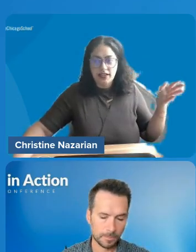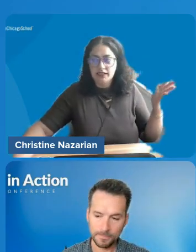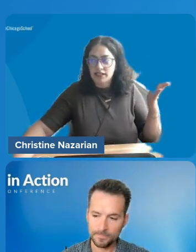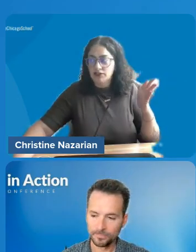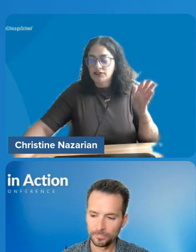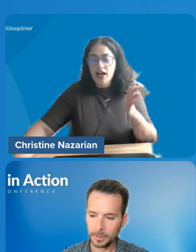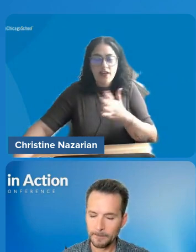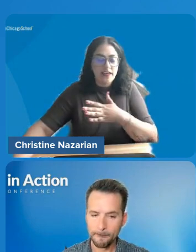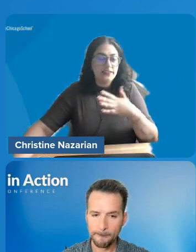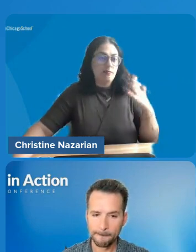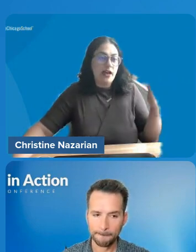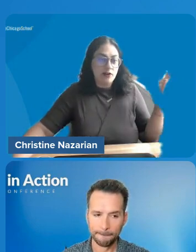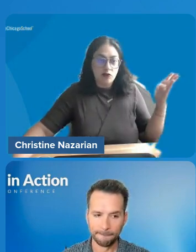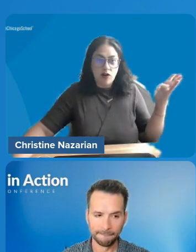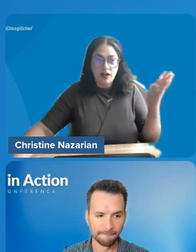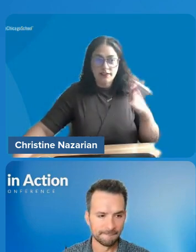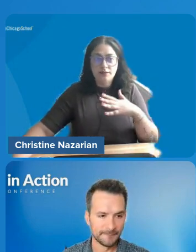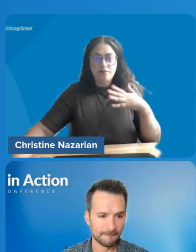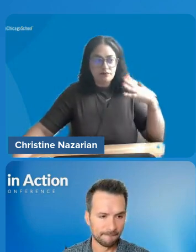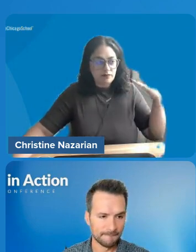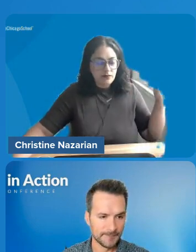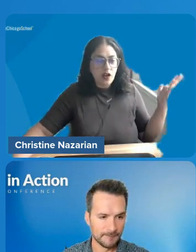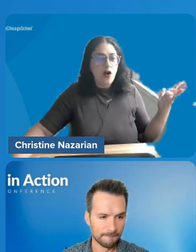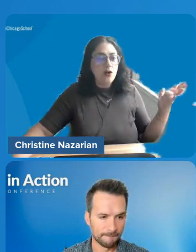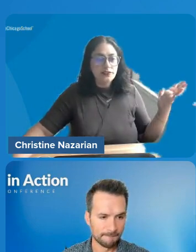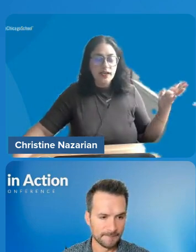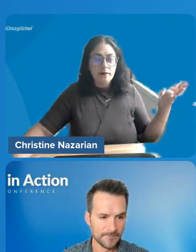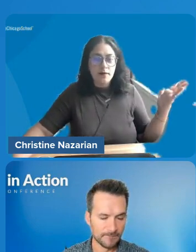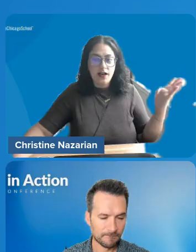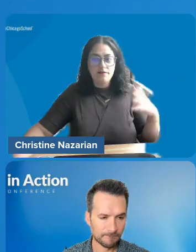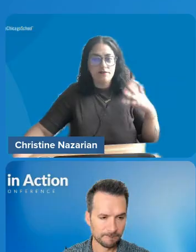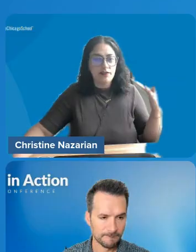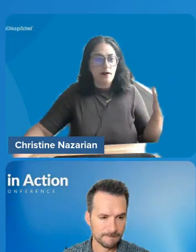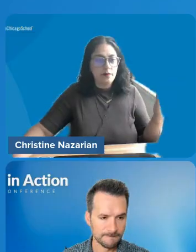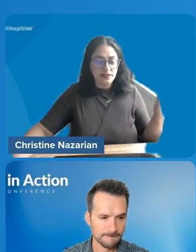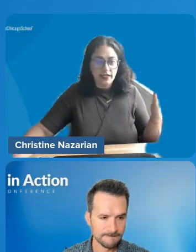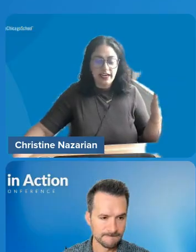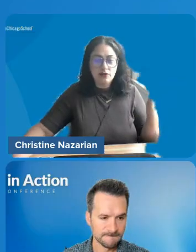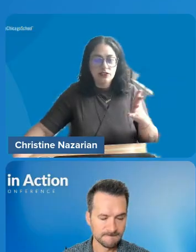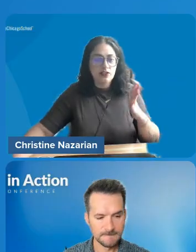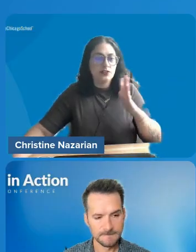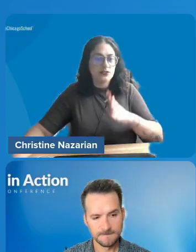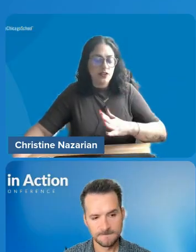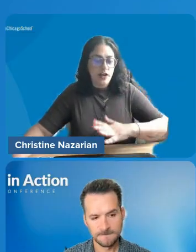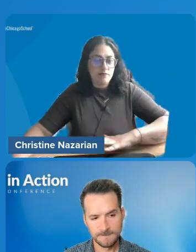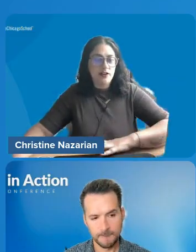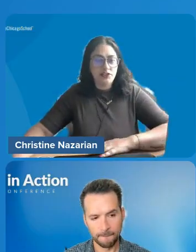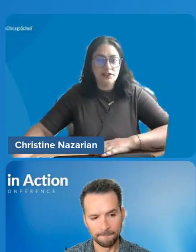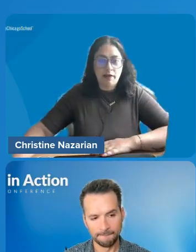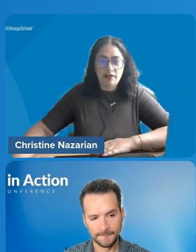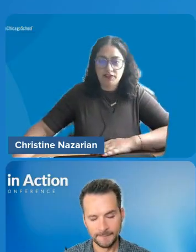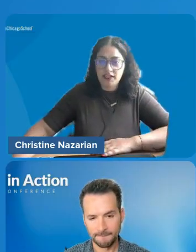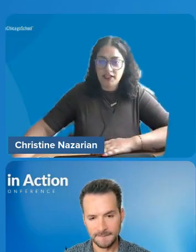skills that span across therapy. all type of therapists and counselors, not just MFTs,